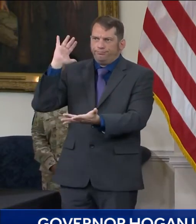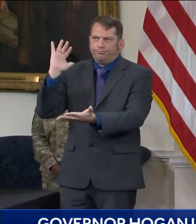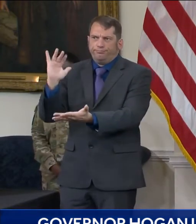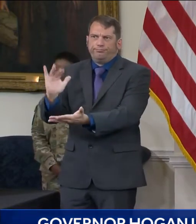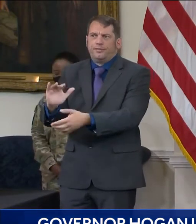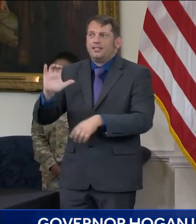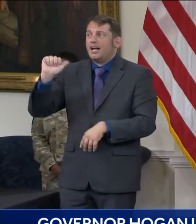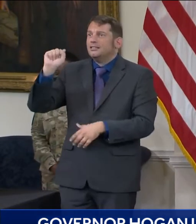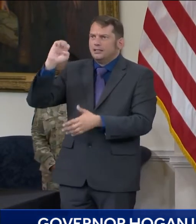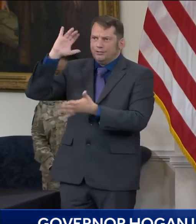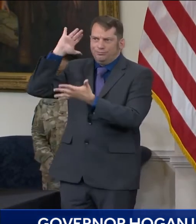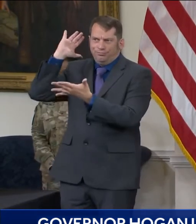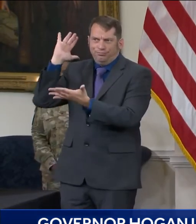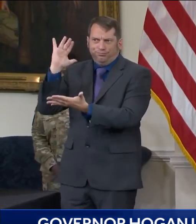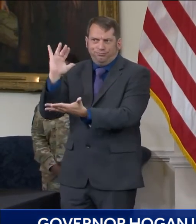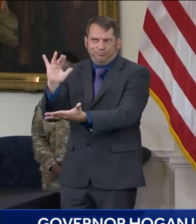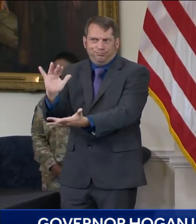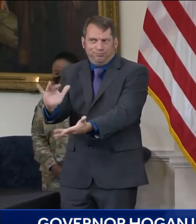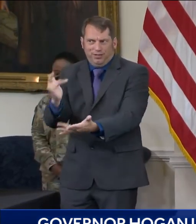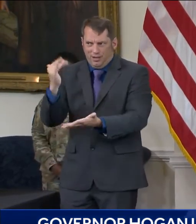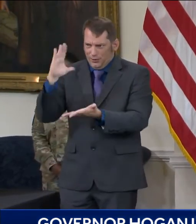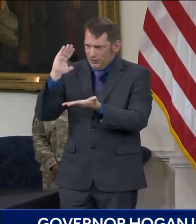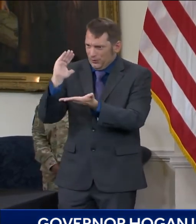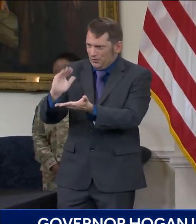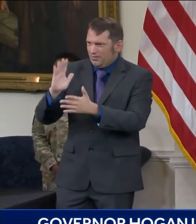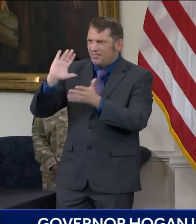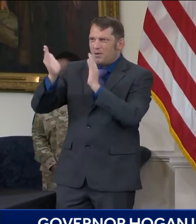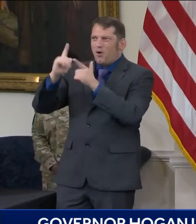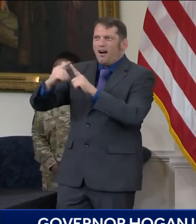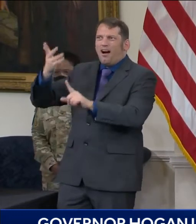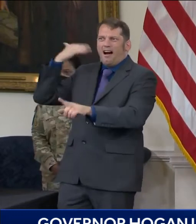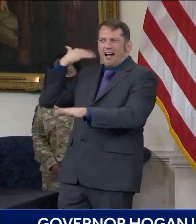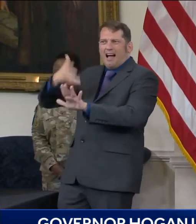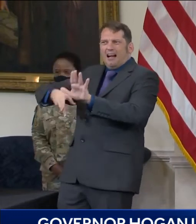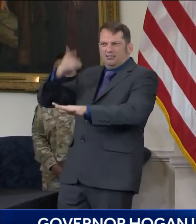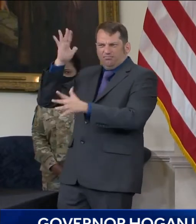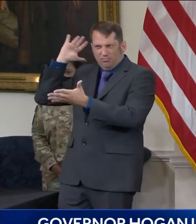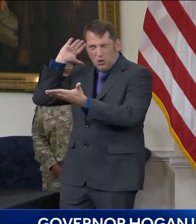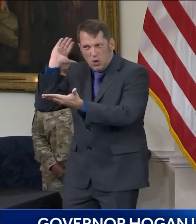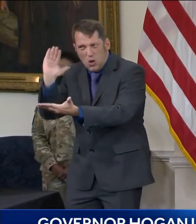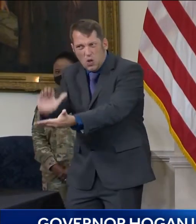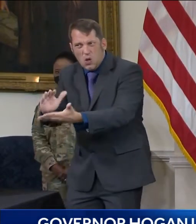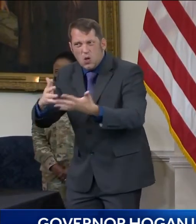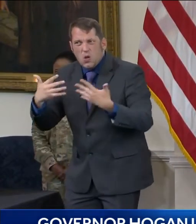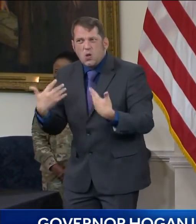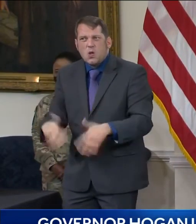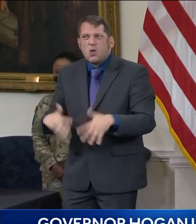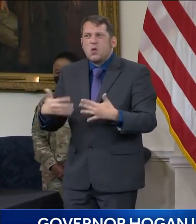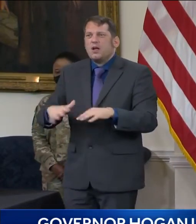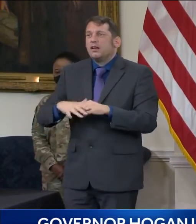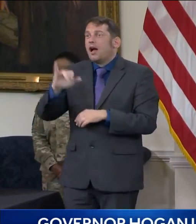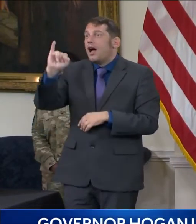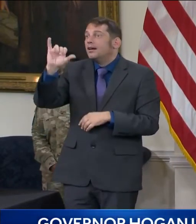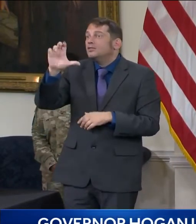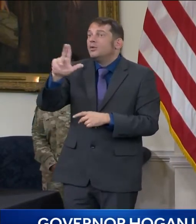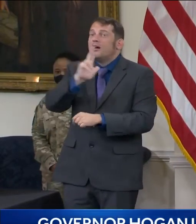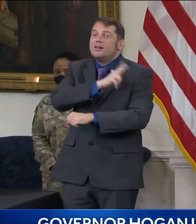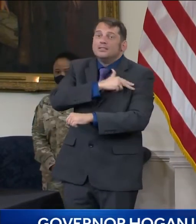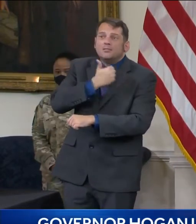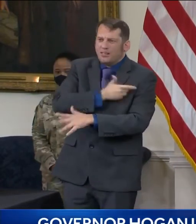OR SEVEN-DAY POSITIVITY RATE IS DOWN, OUR CASE RATE IS DOWN TO THE LOWEST POINT IT HAS BEEN IN A LONG TIME.